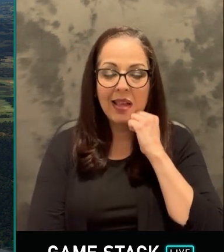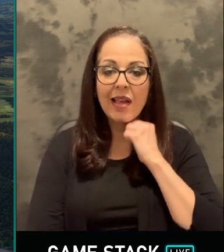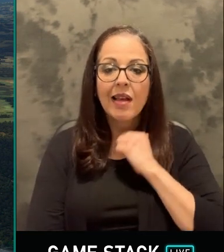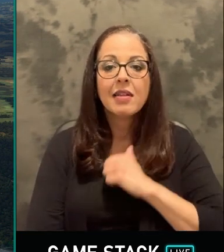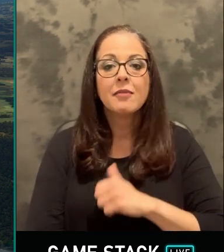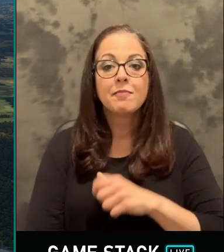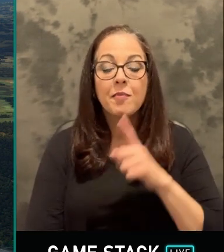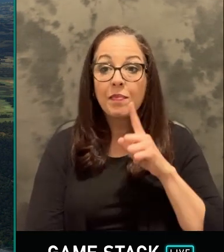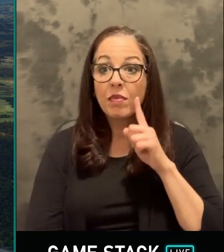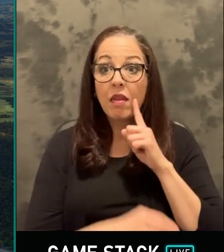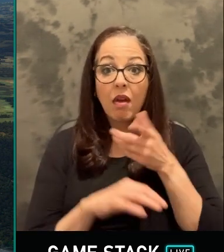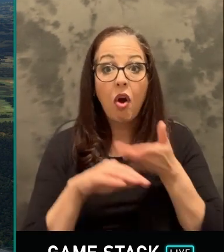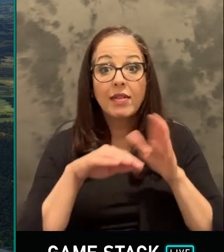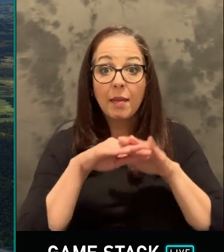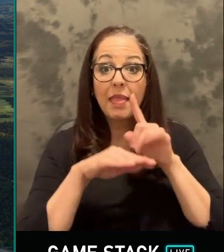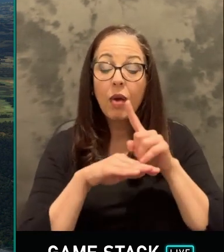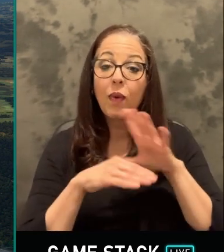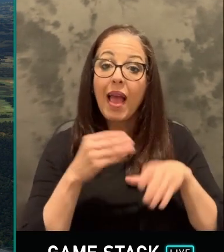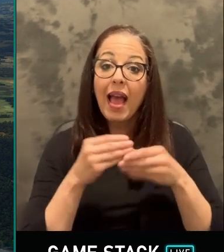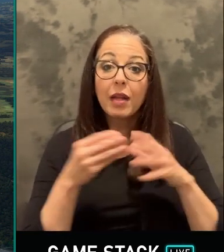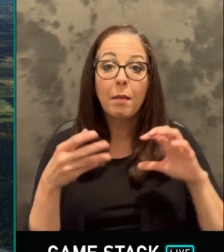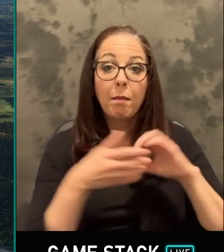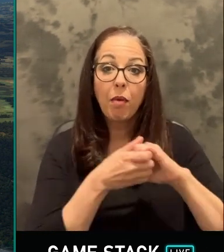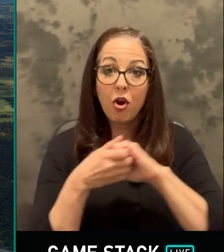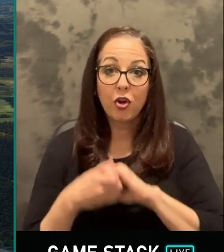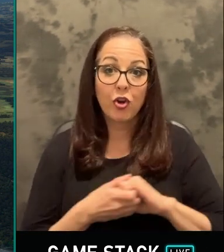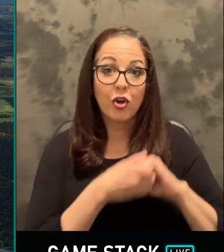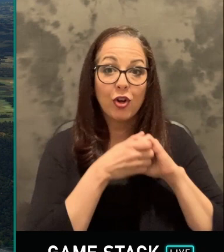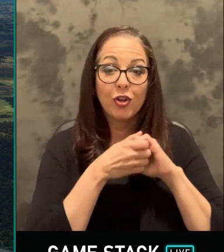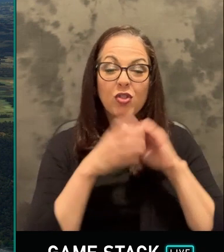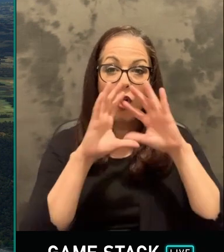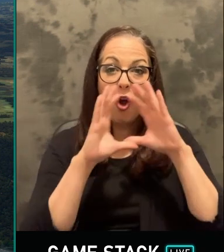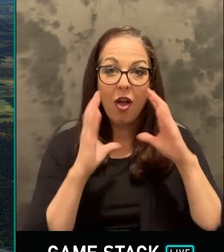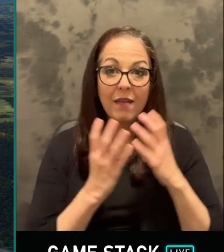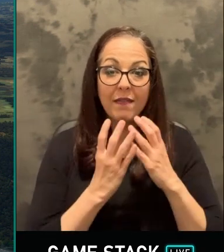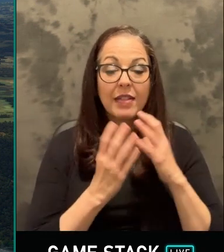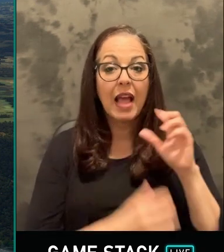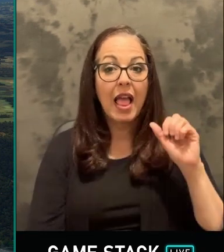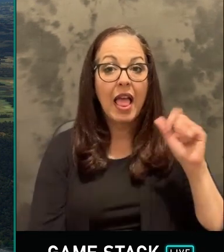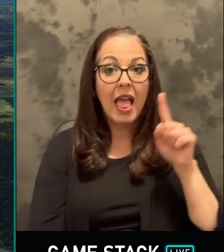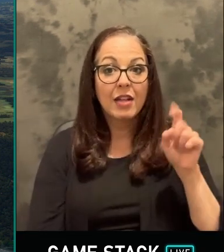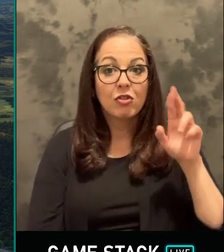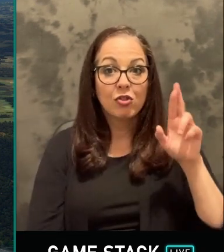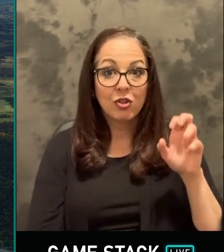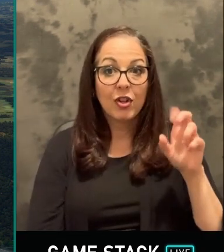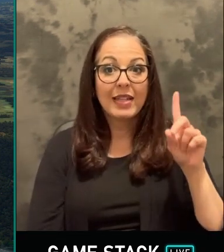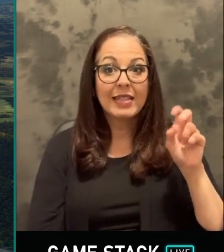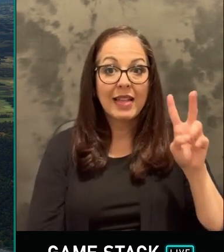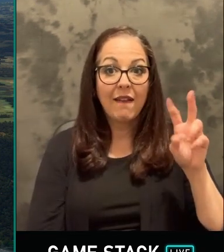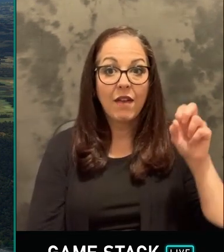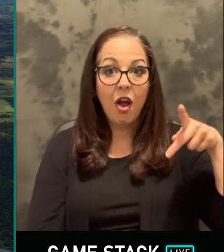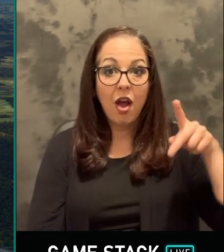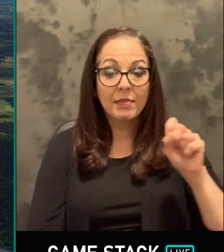with having partners all around the planet, Azure DevOps is really a core tool for the development that helps us